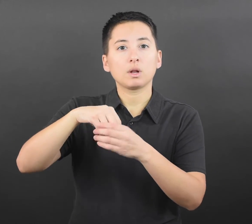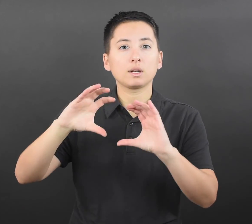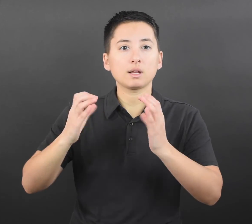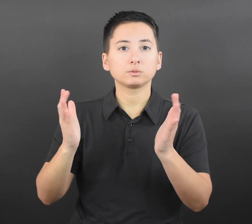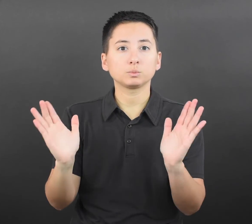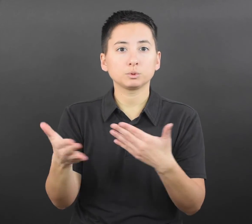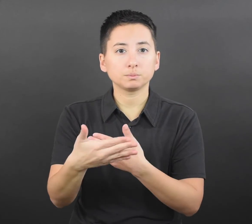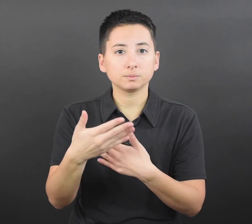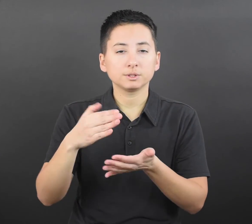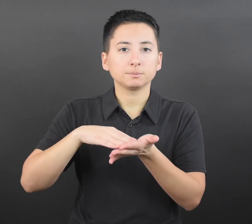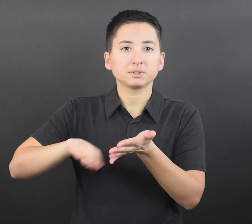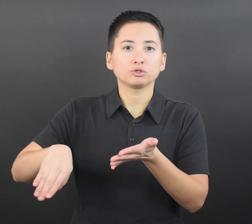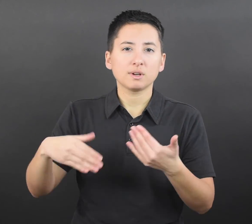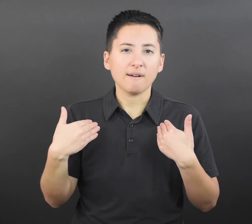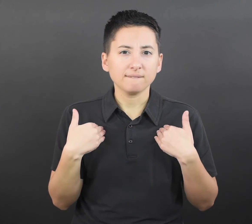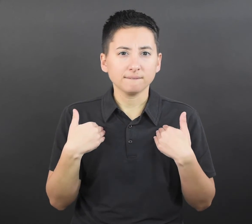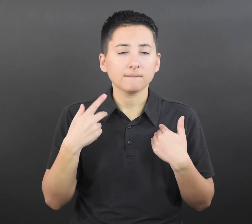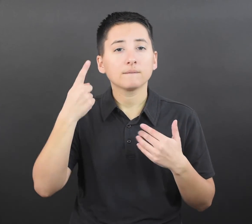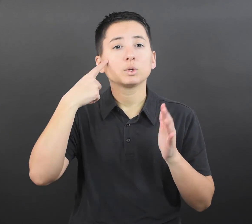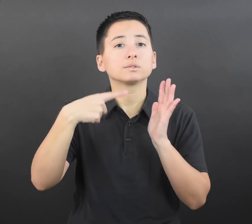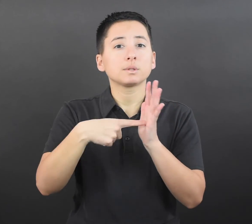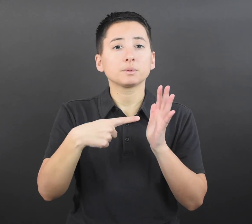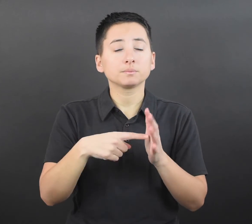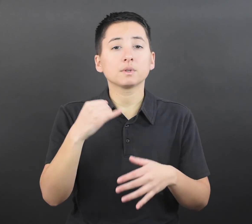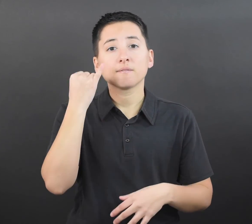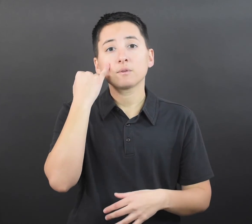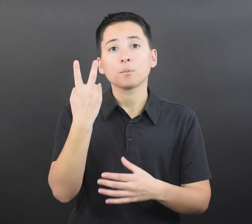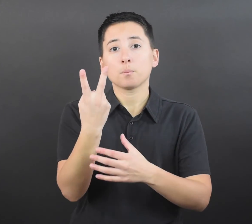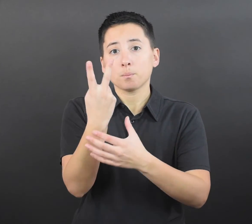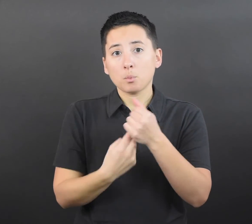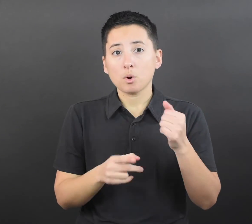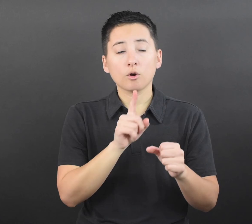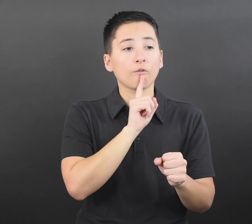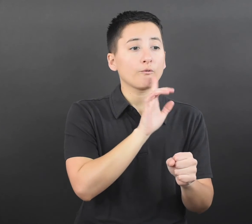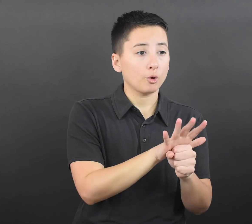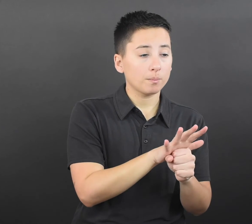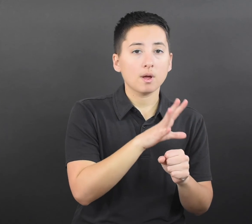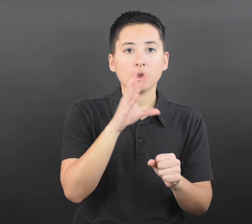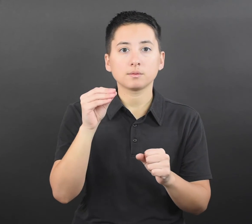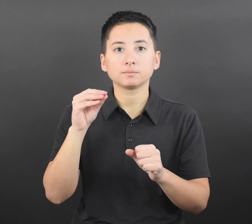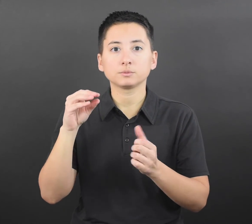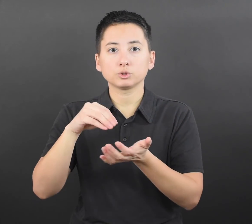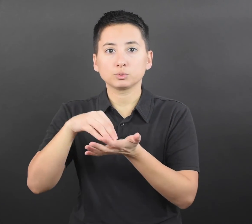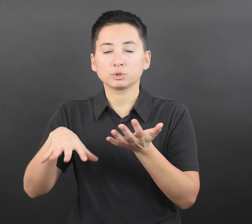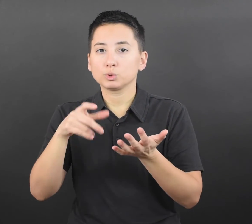applied (when both the confirmed and exposed students were wearing well-fitting masks).